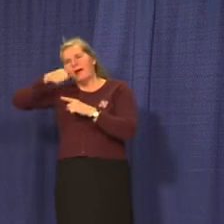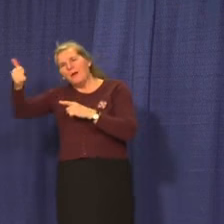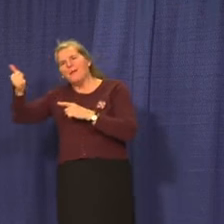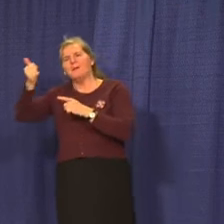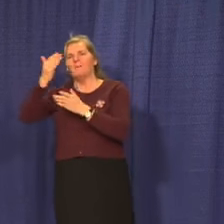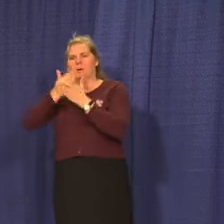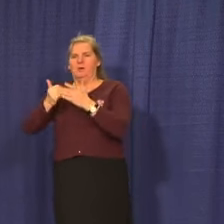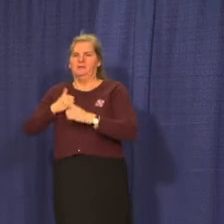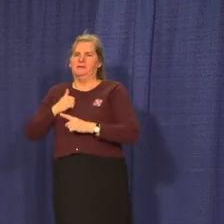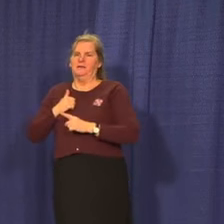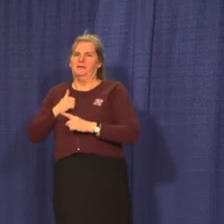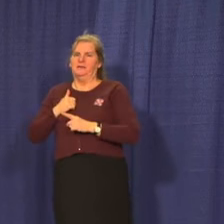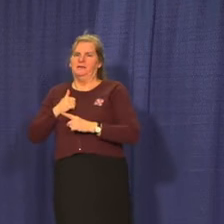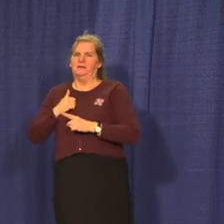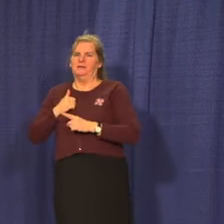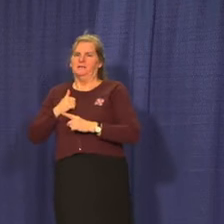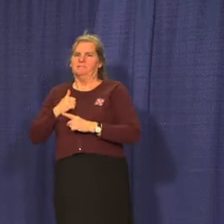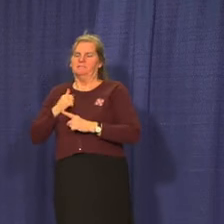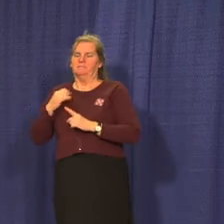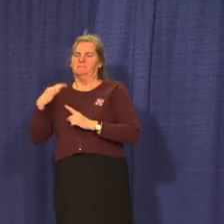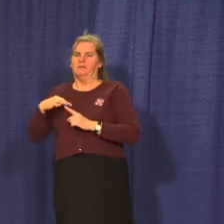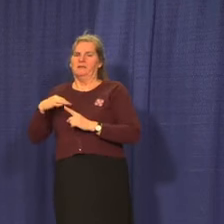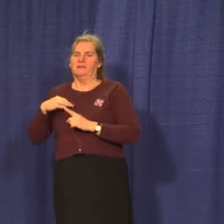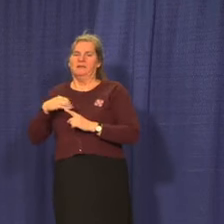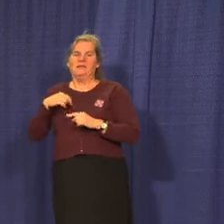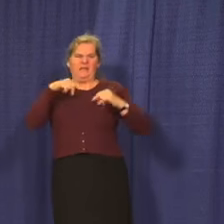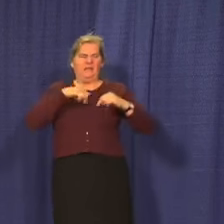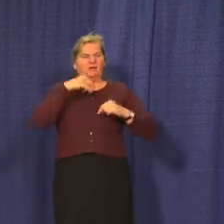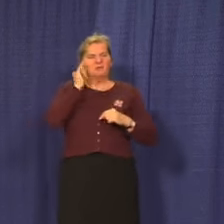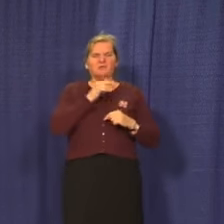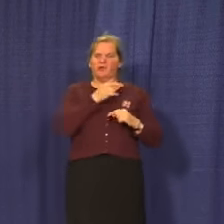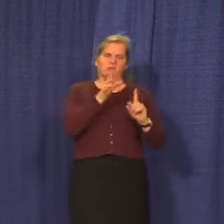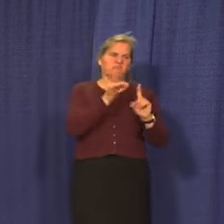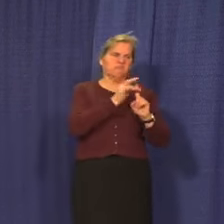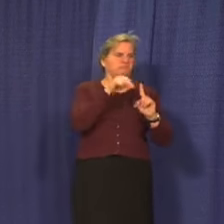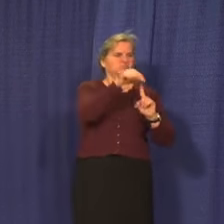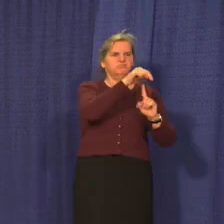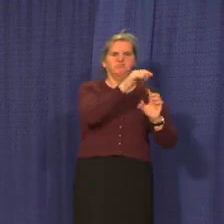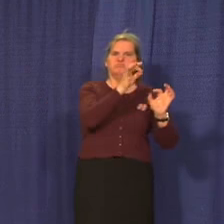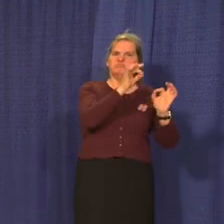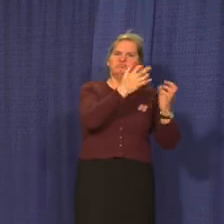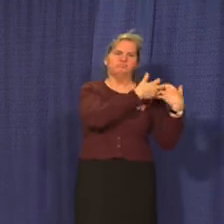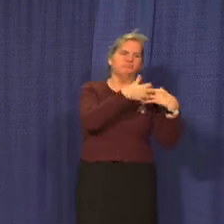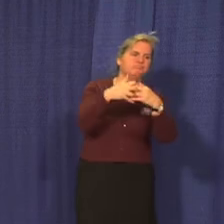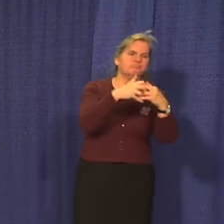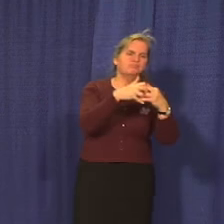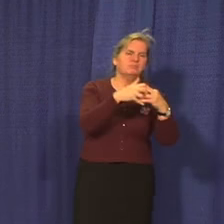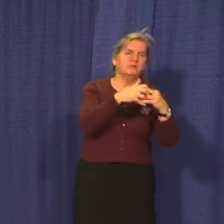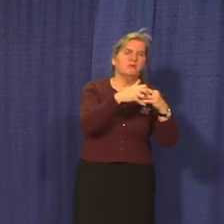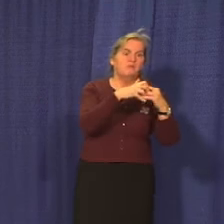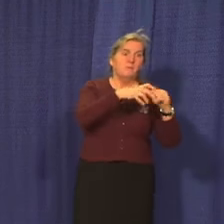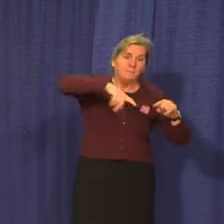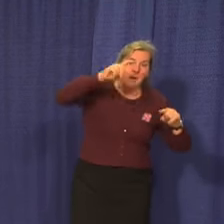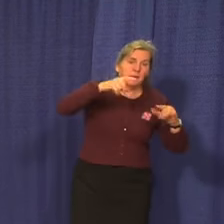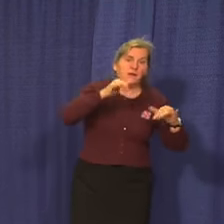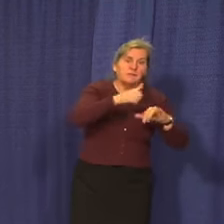WHEREAS IN THE TRACING IS DONE RIGHT NOW, THERE IS NOT A PENDING URGE FOR THAT.